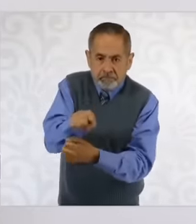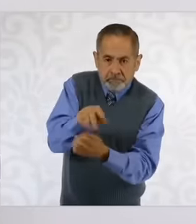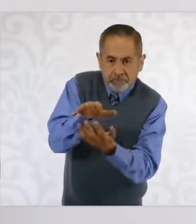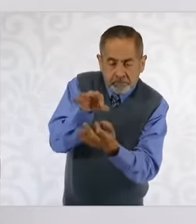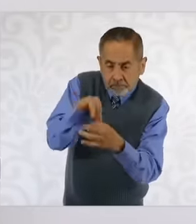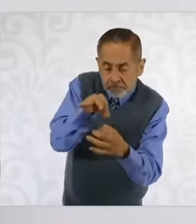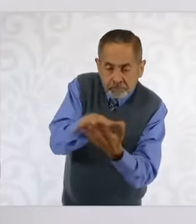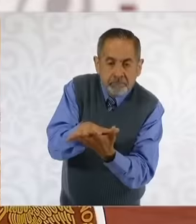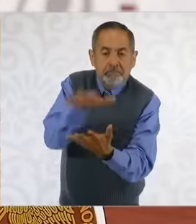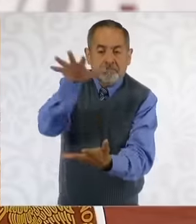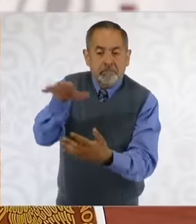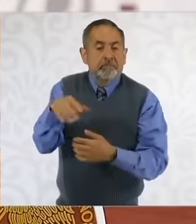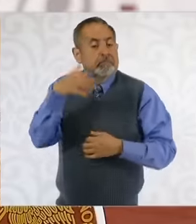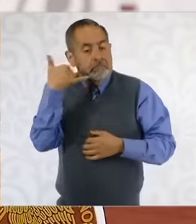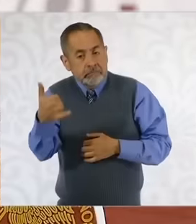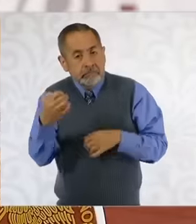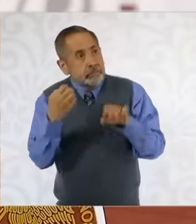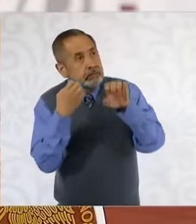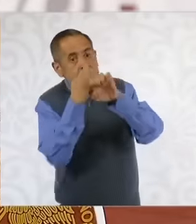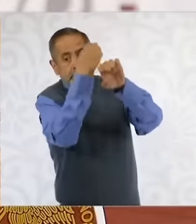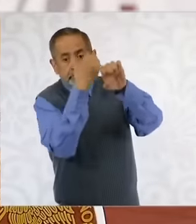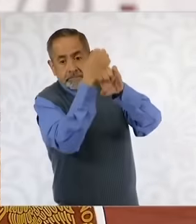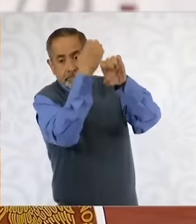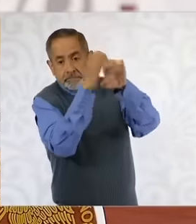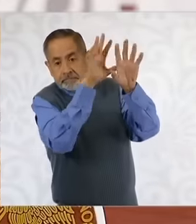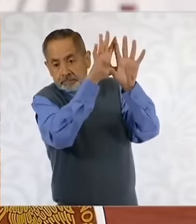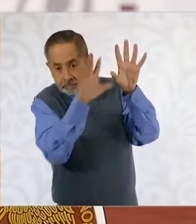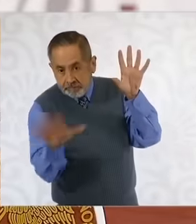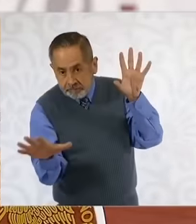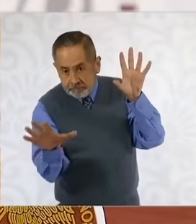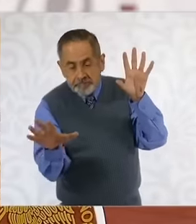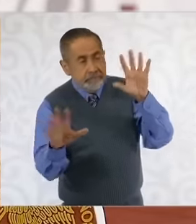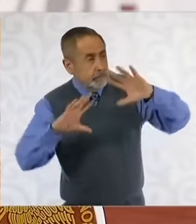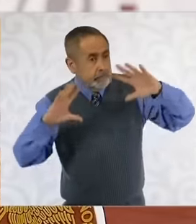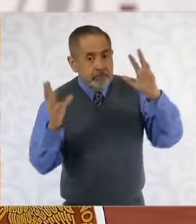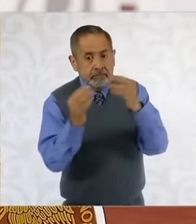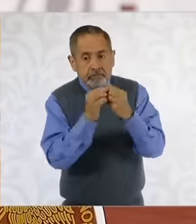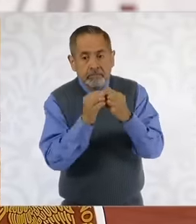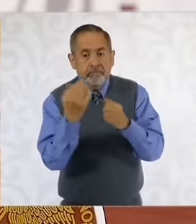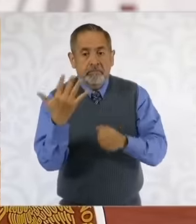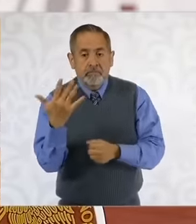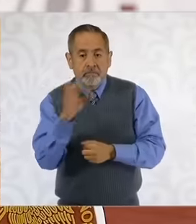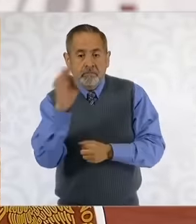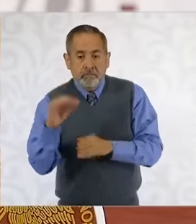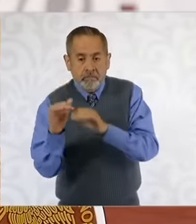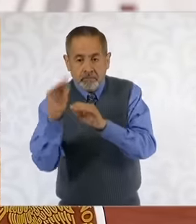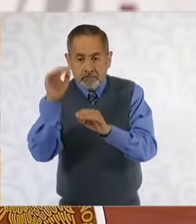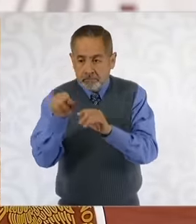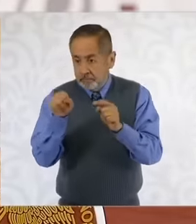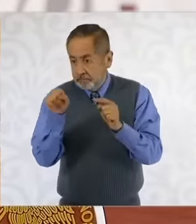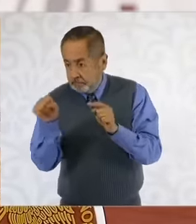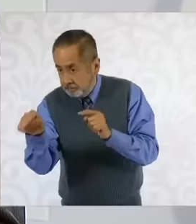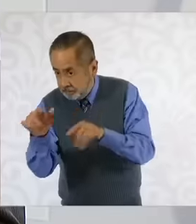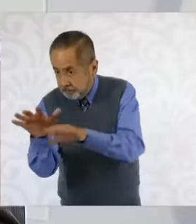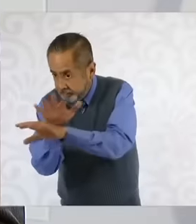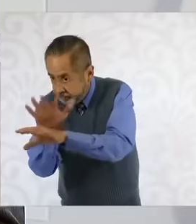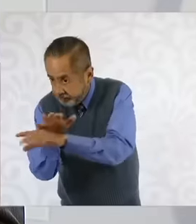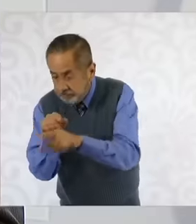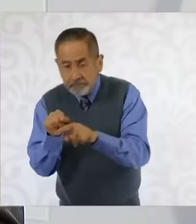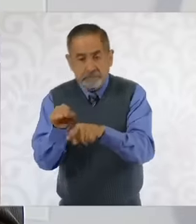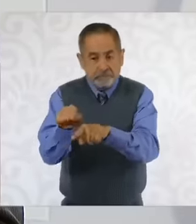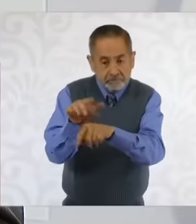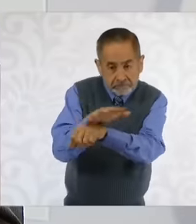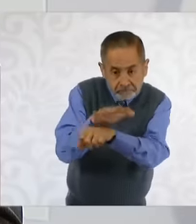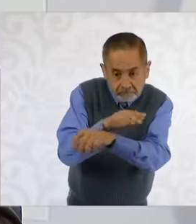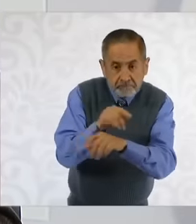conjugation of the majority. simple, once the reforms or additions have been produced and